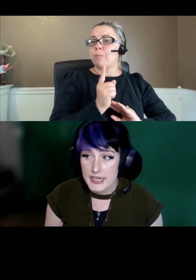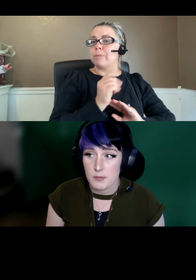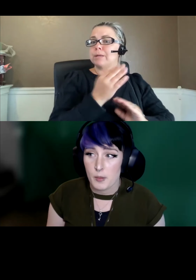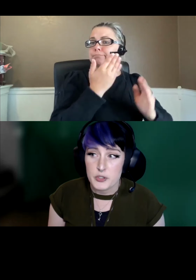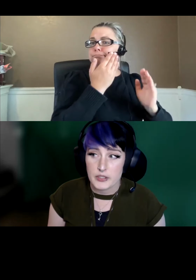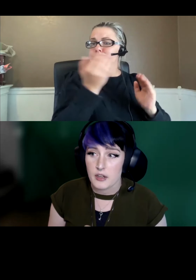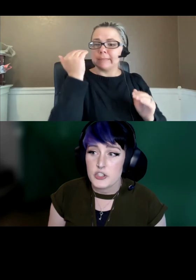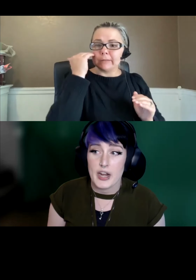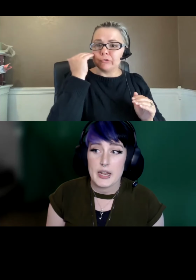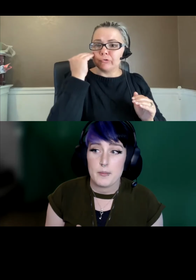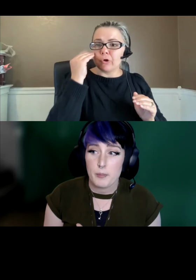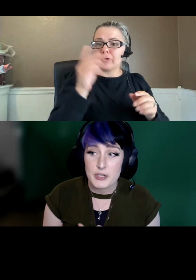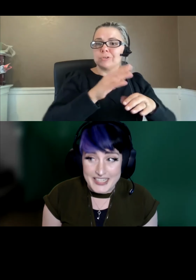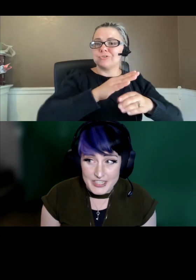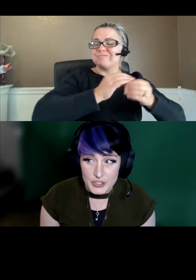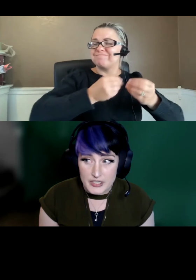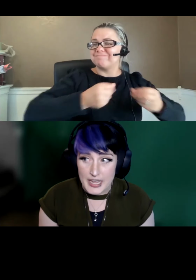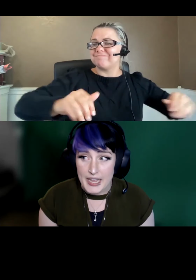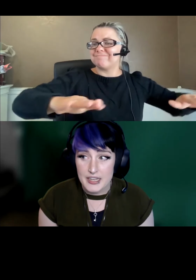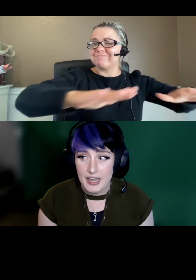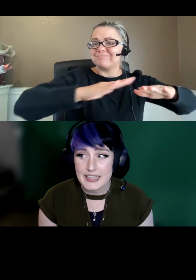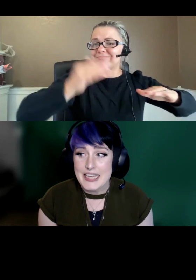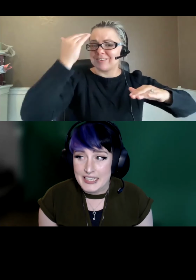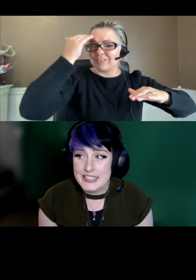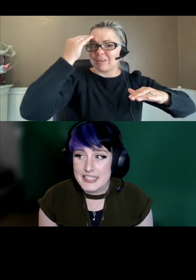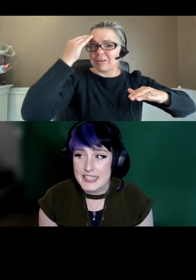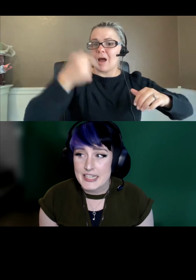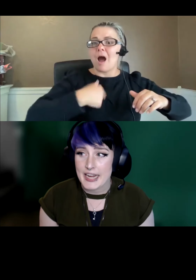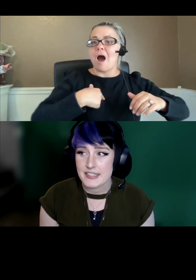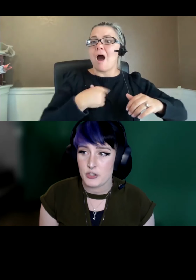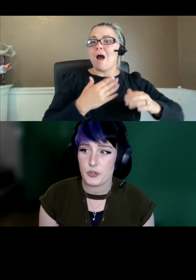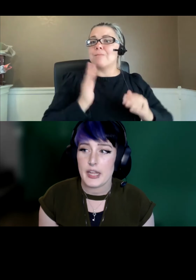like to take a moment to acknowledge that I am presenting to you today on the unseated ancestral